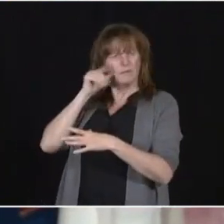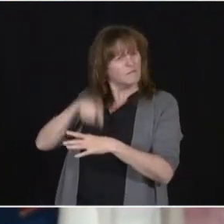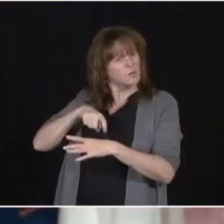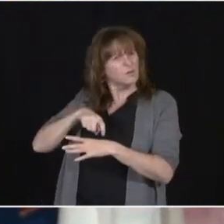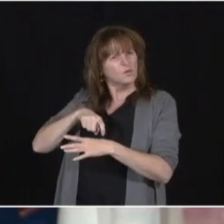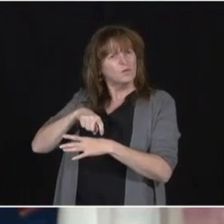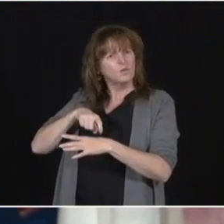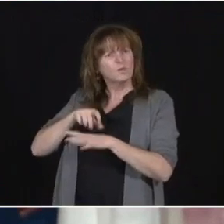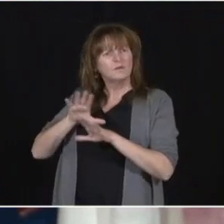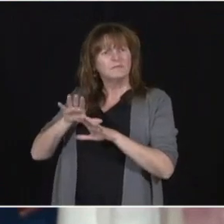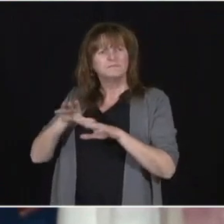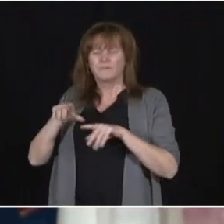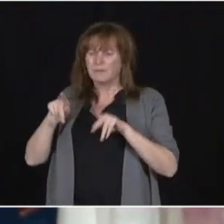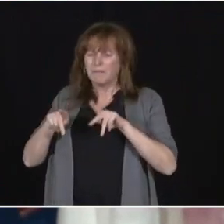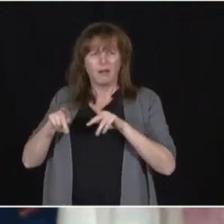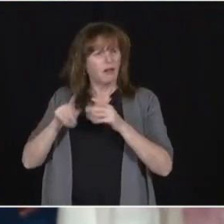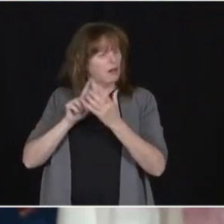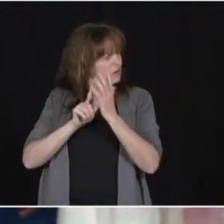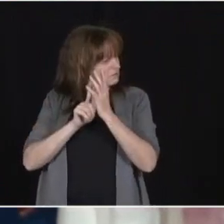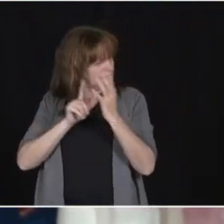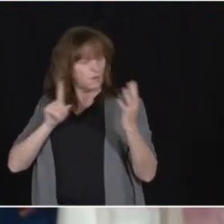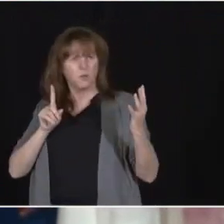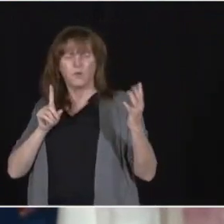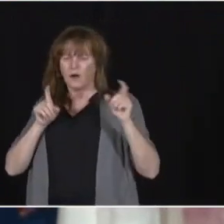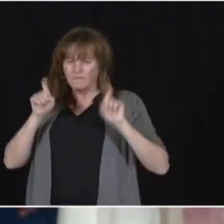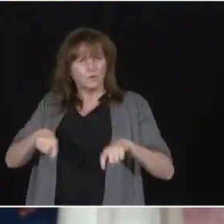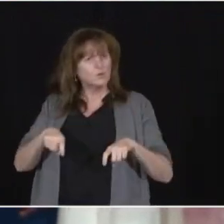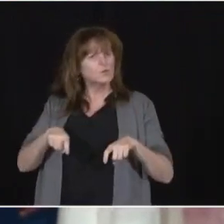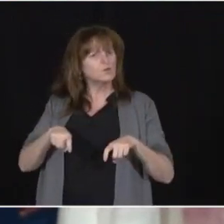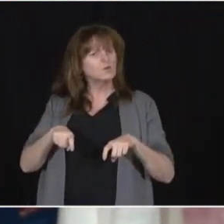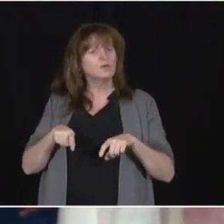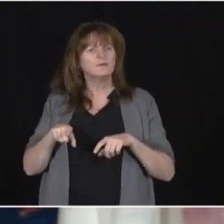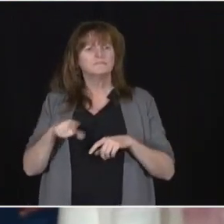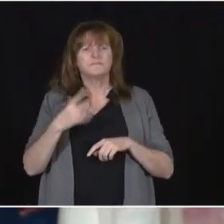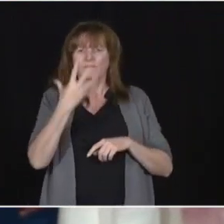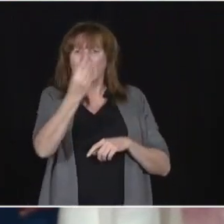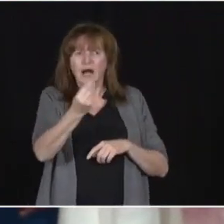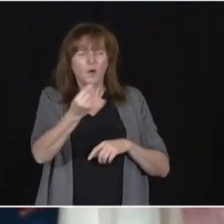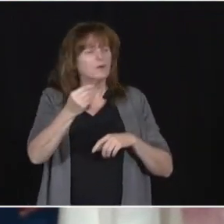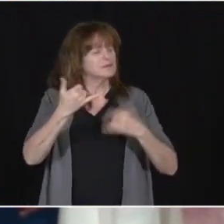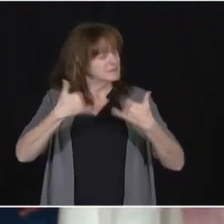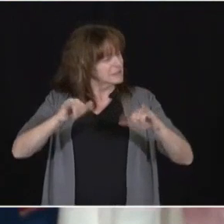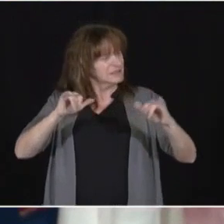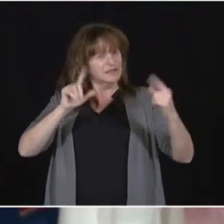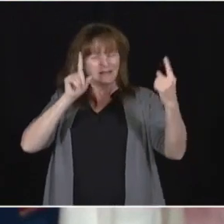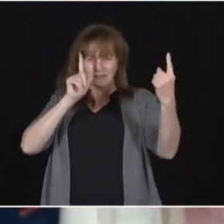Washing your hands often. Cleaning frequently touched services. In continuing to work